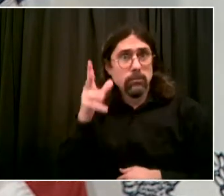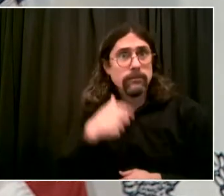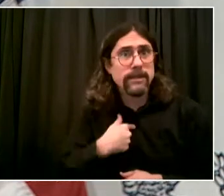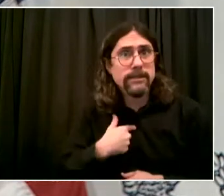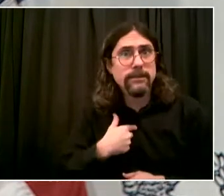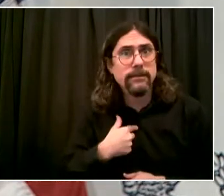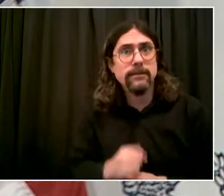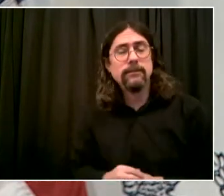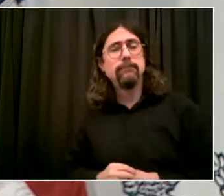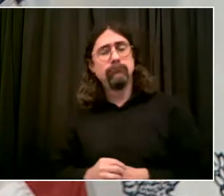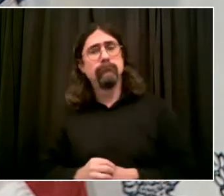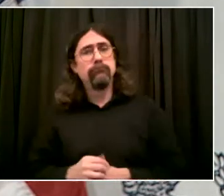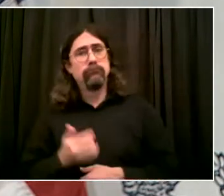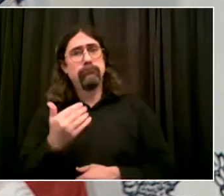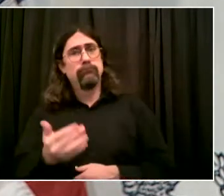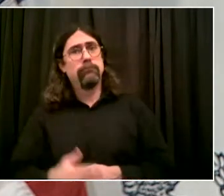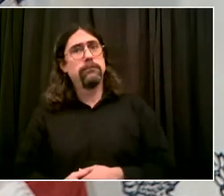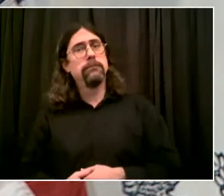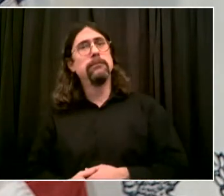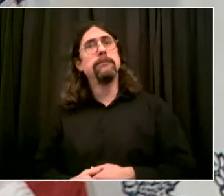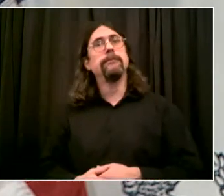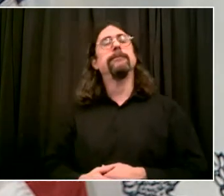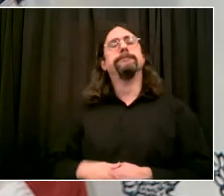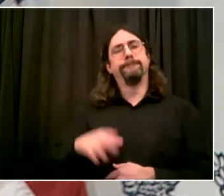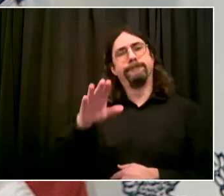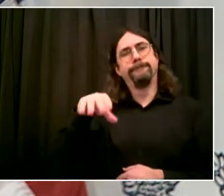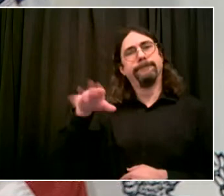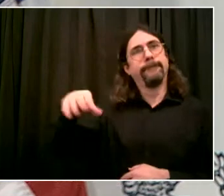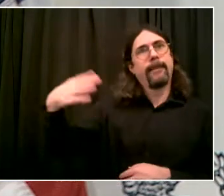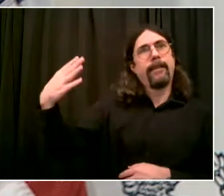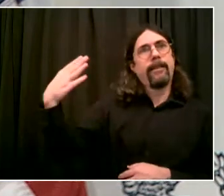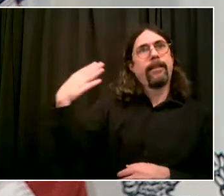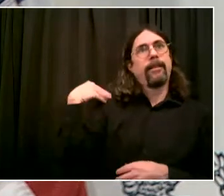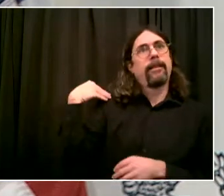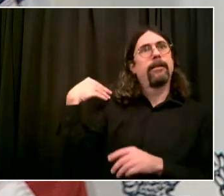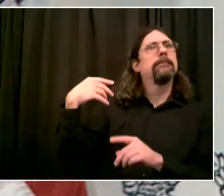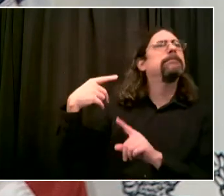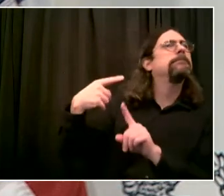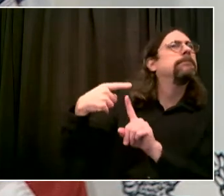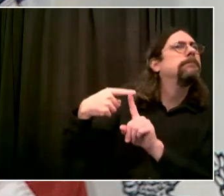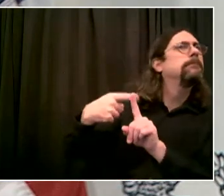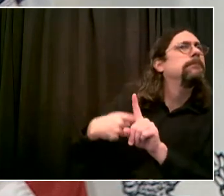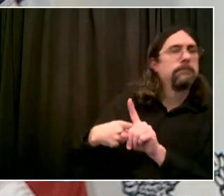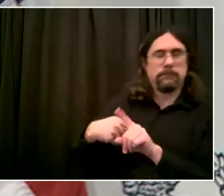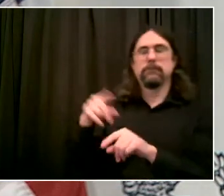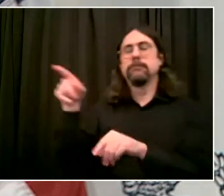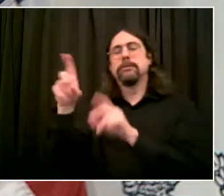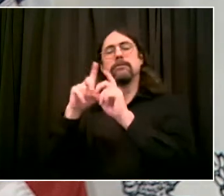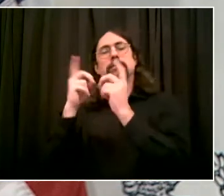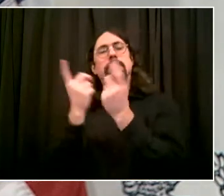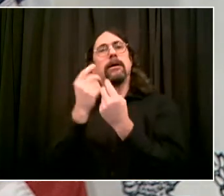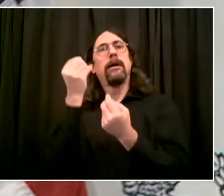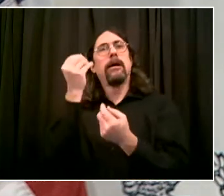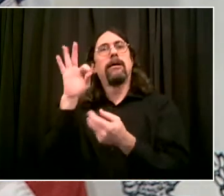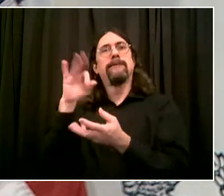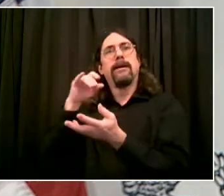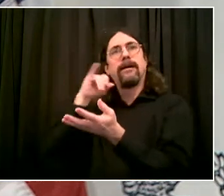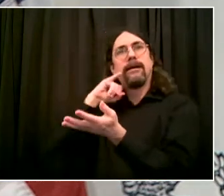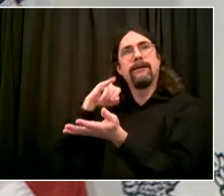YOU BEENEN ? R> eerpotter: BUS MONTH YOU SAID YOU WERE